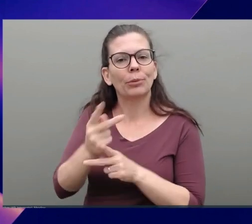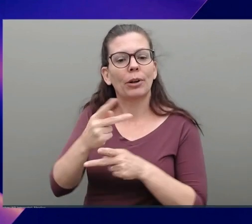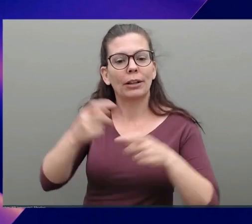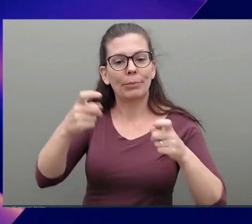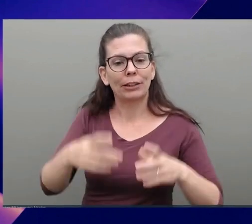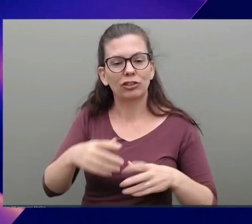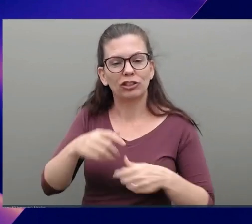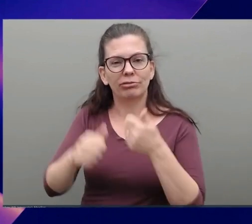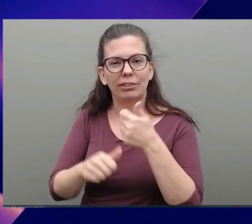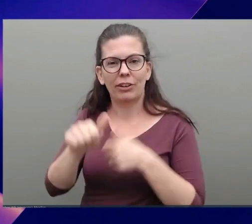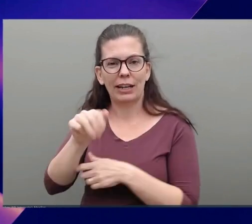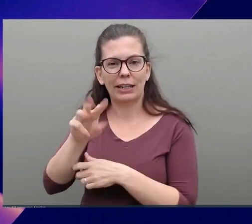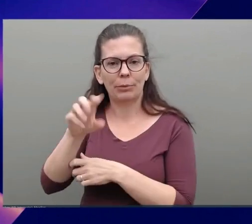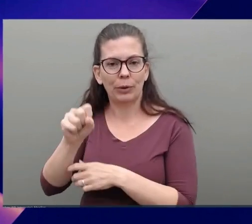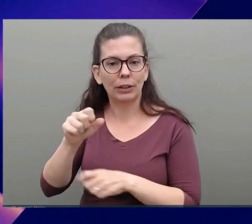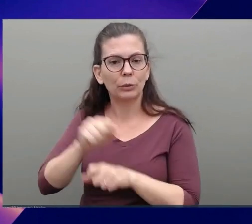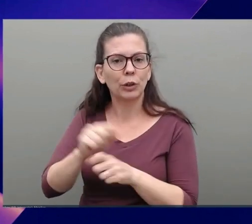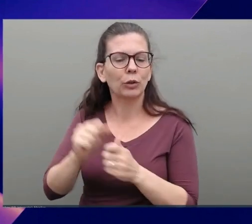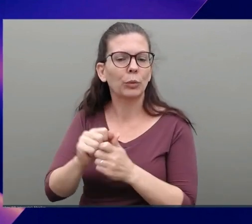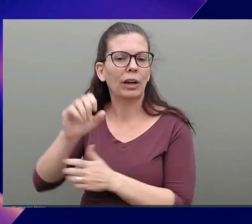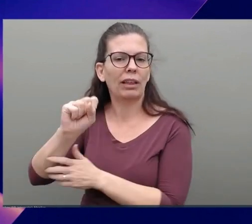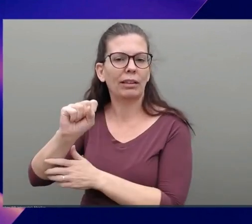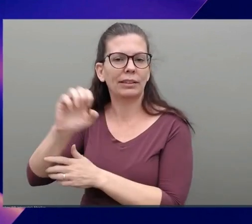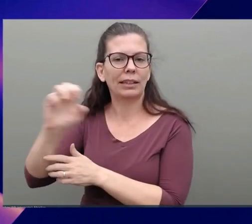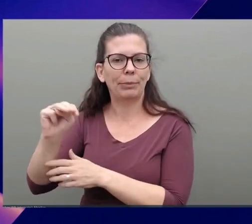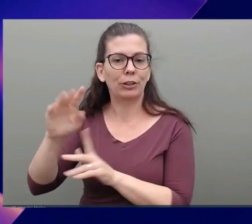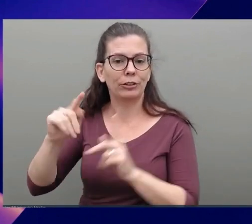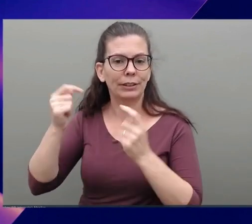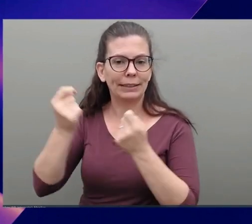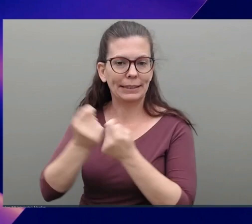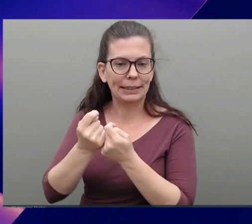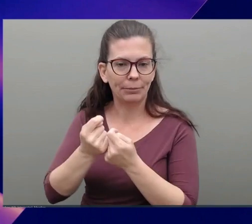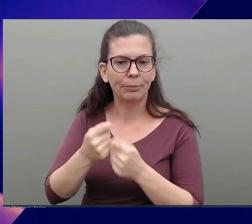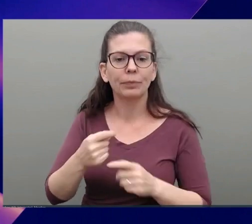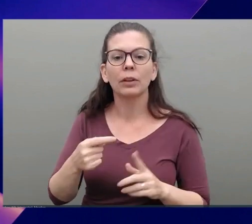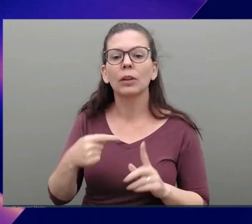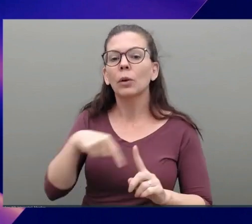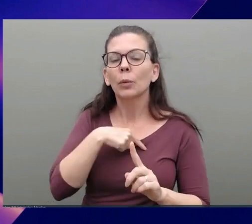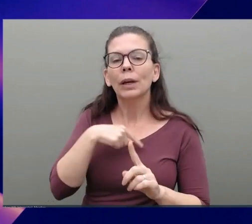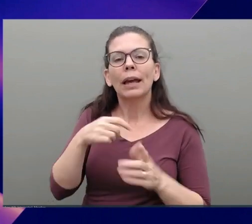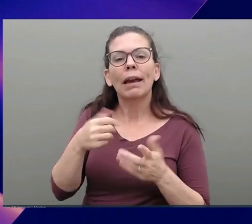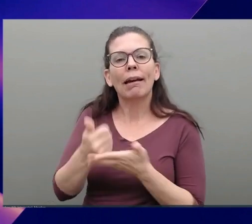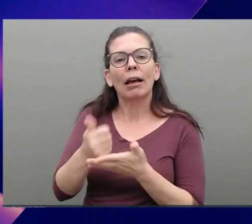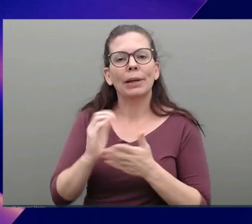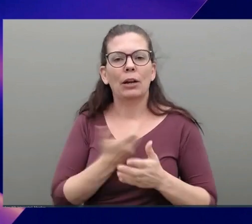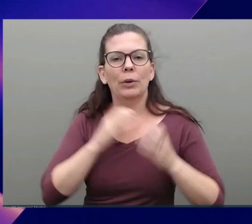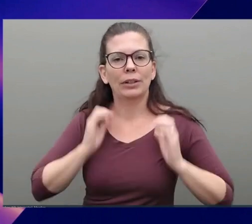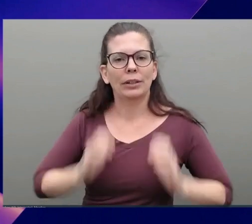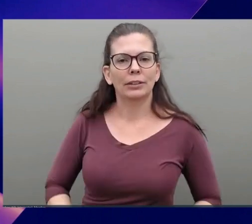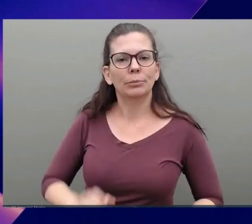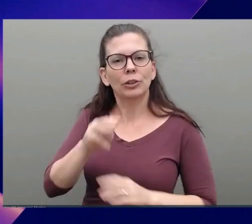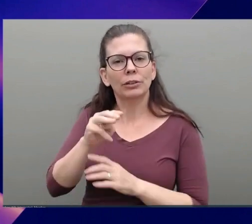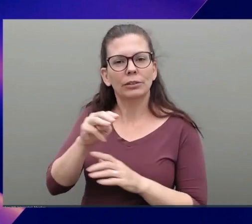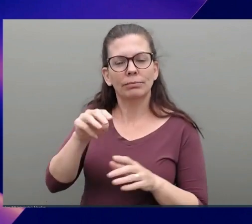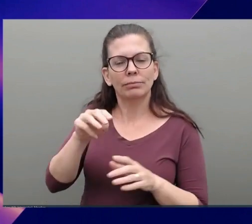working with SageMaker team, helping customers scale their machine learning products and models. Excellent. Very cool.